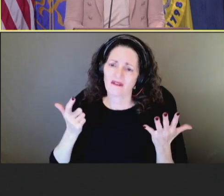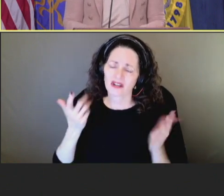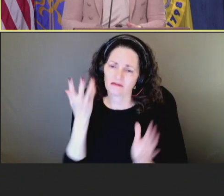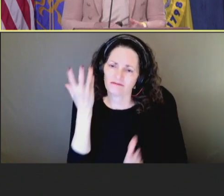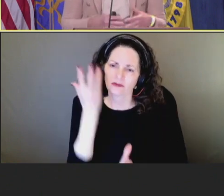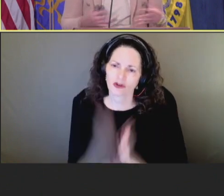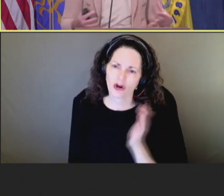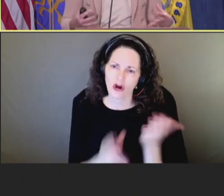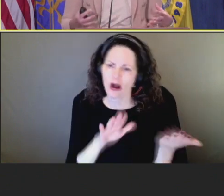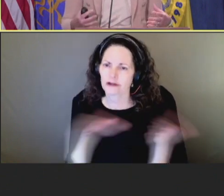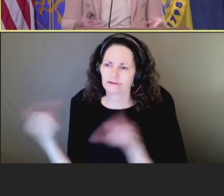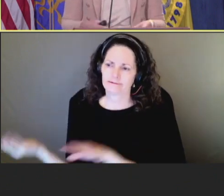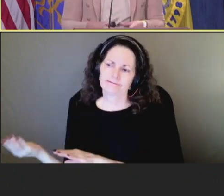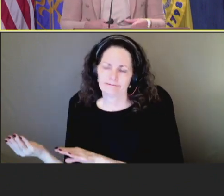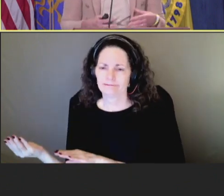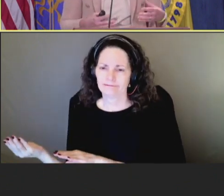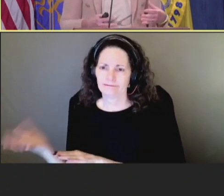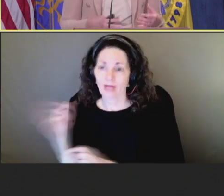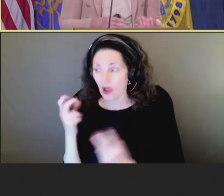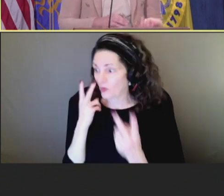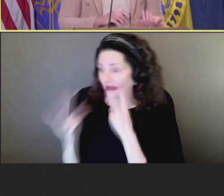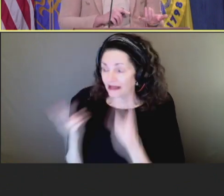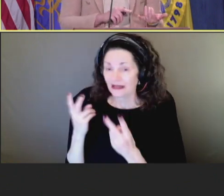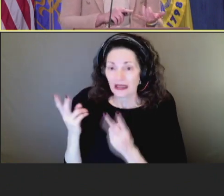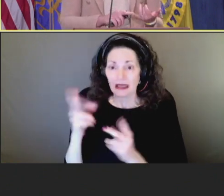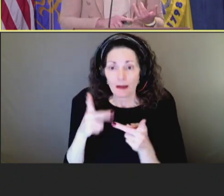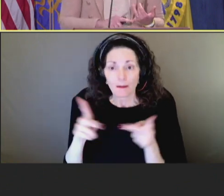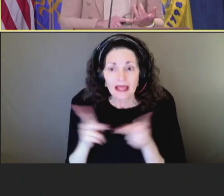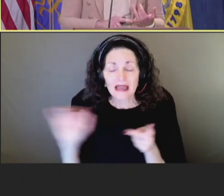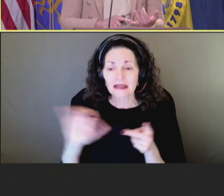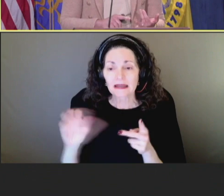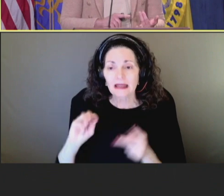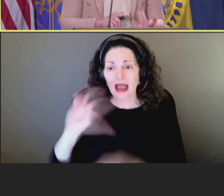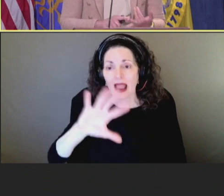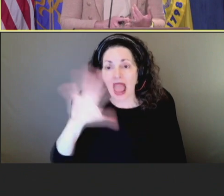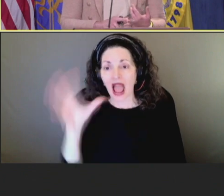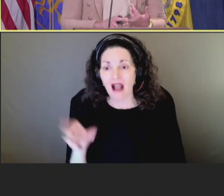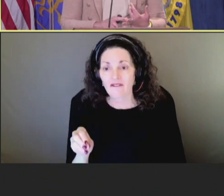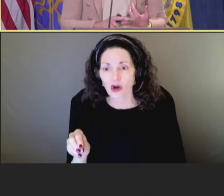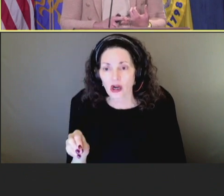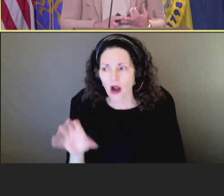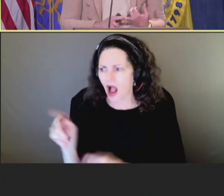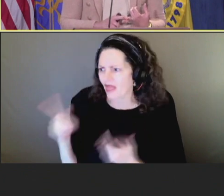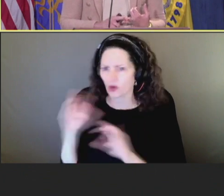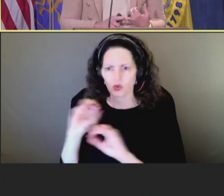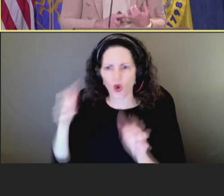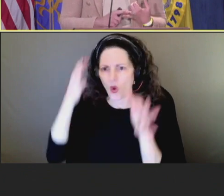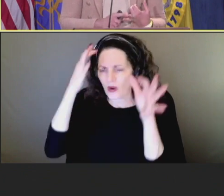places like Sub-Saharan Africa, where there's no diagnosis, there's no treatment options. If